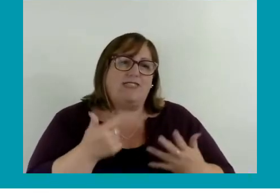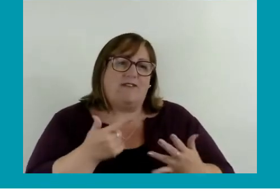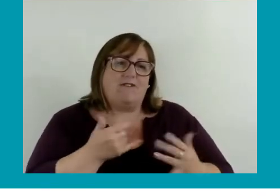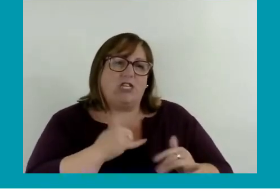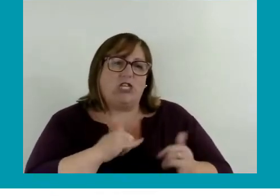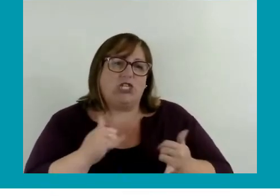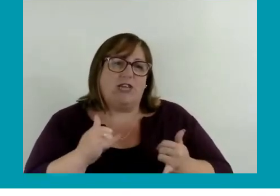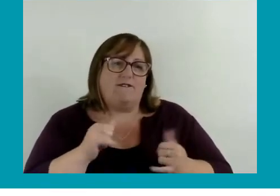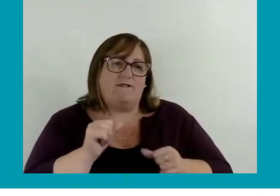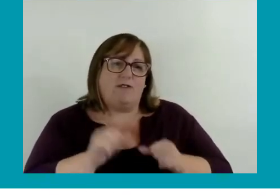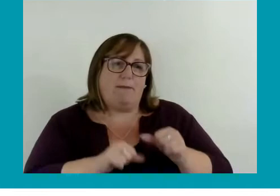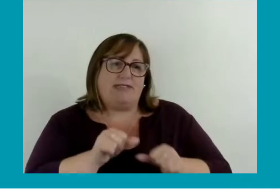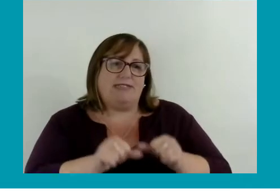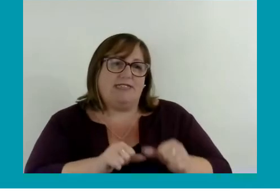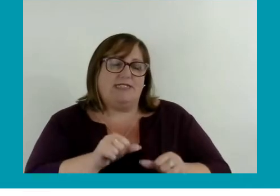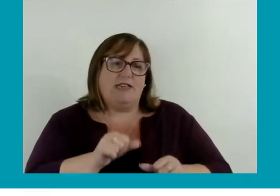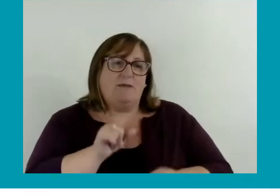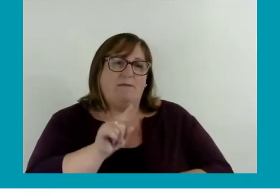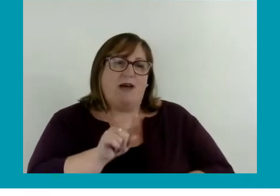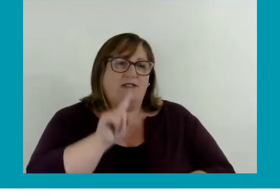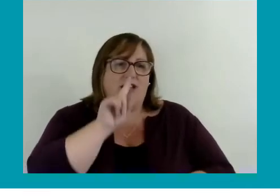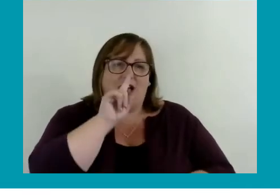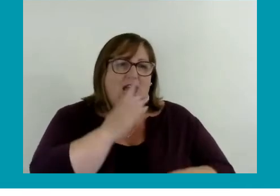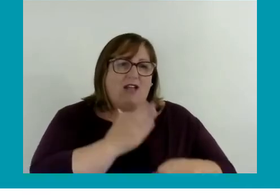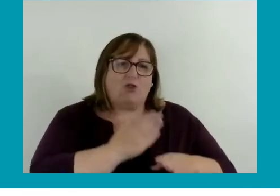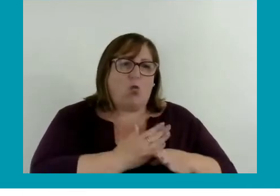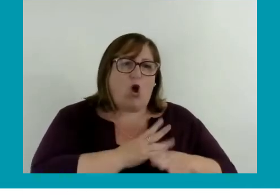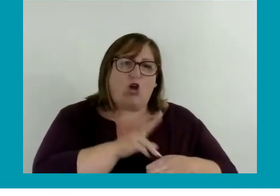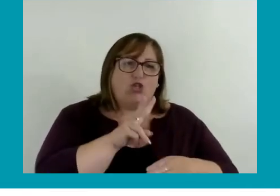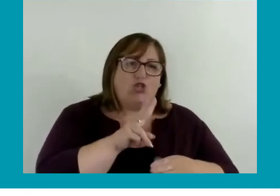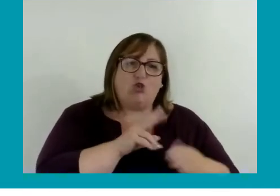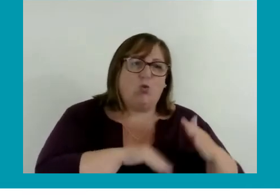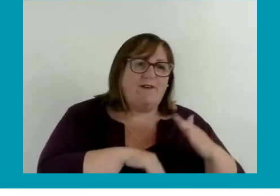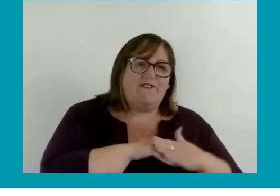more than two days connected to one another if the if it goes past seven o'clock at night